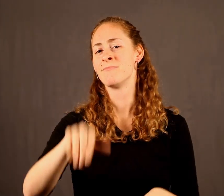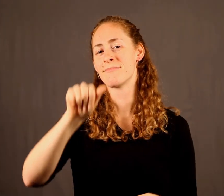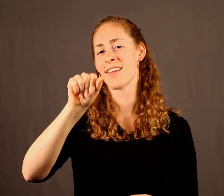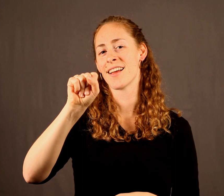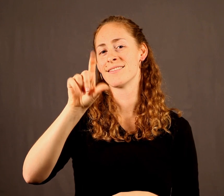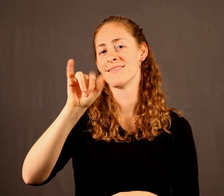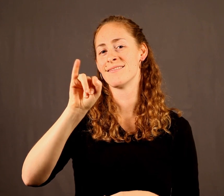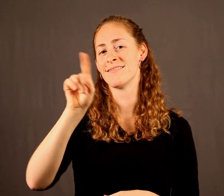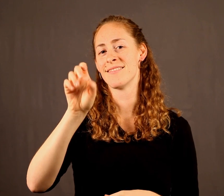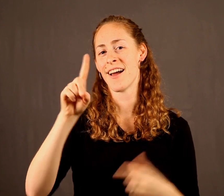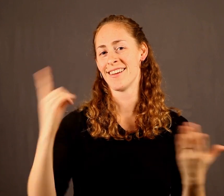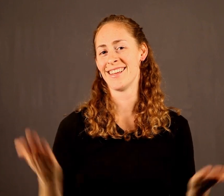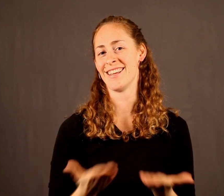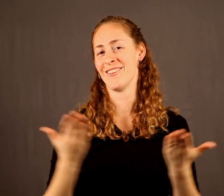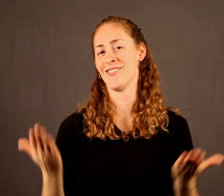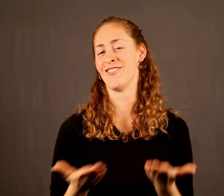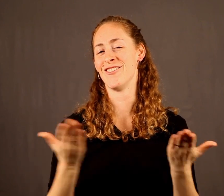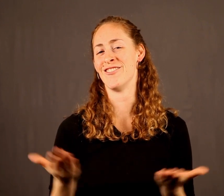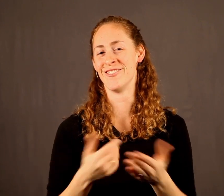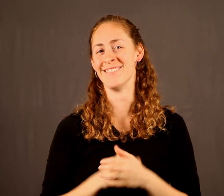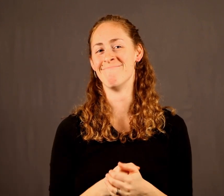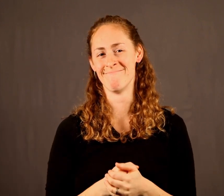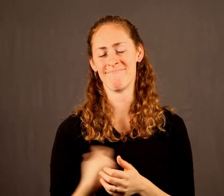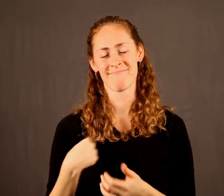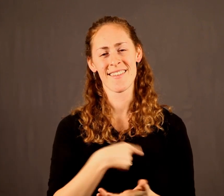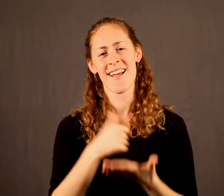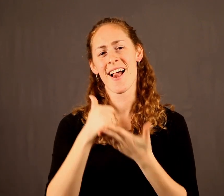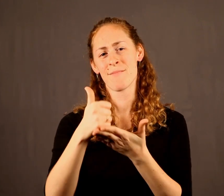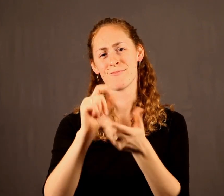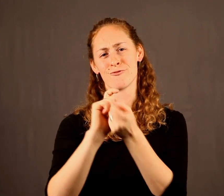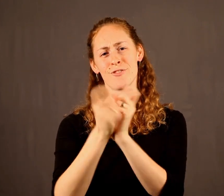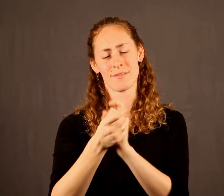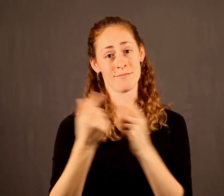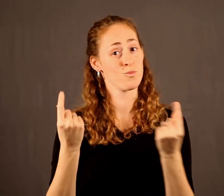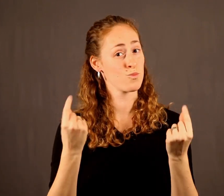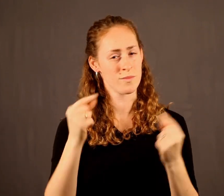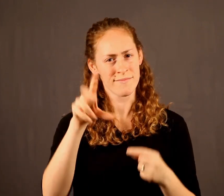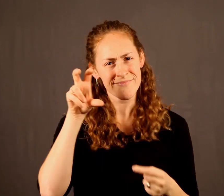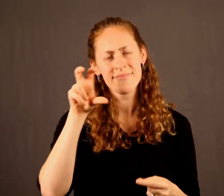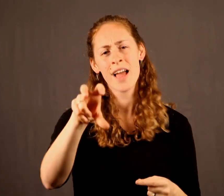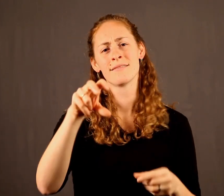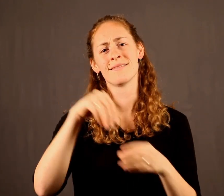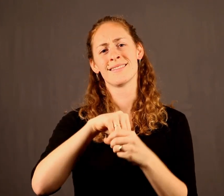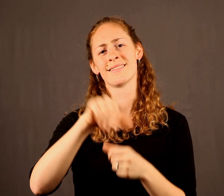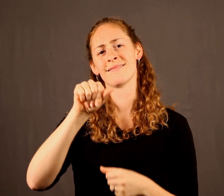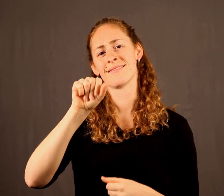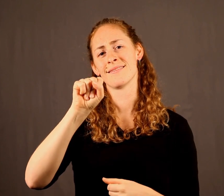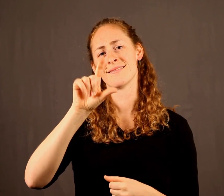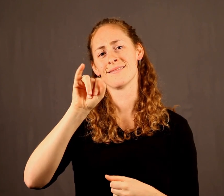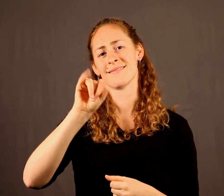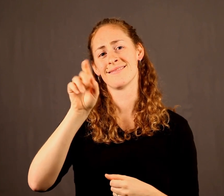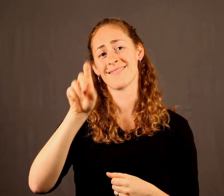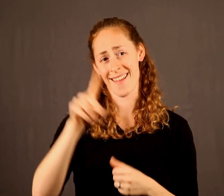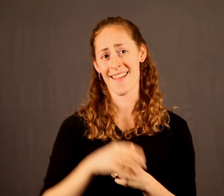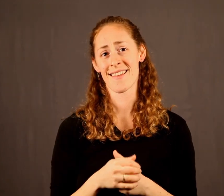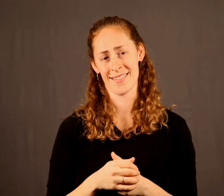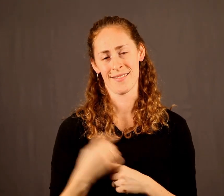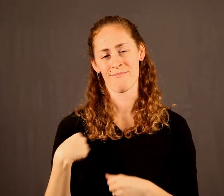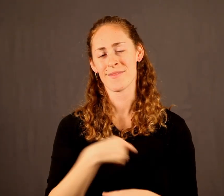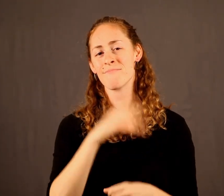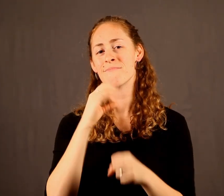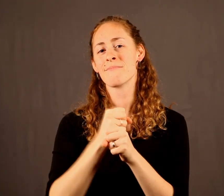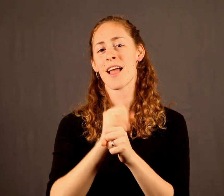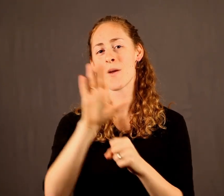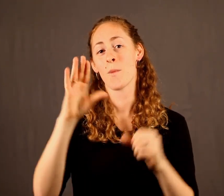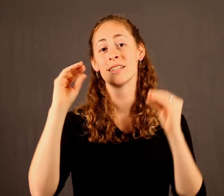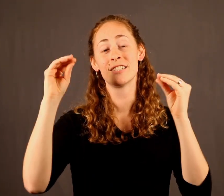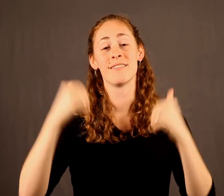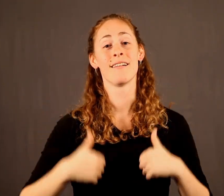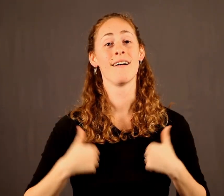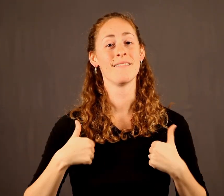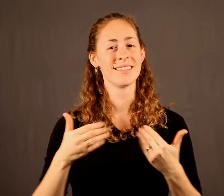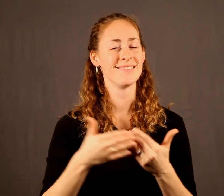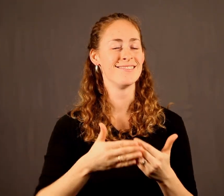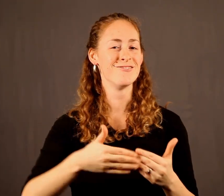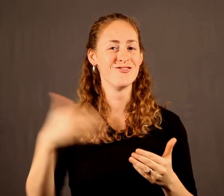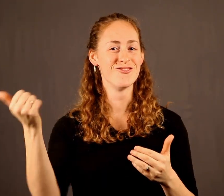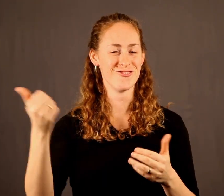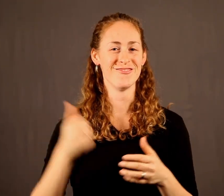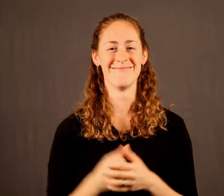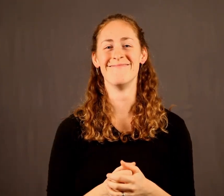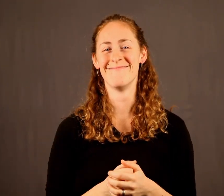That's why ASLized exists. Invest in ASLized and make your teaching life easier.